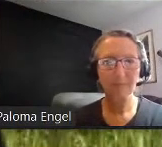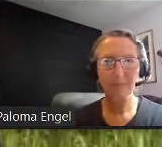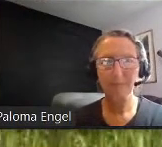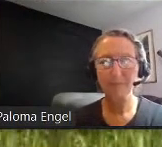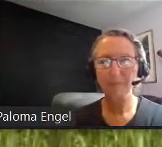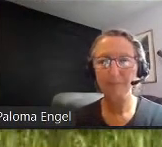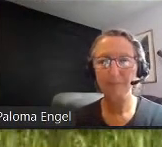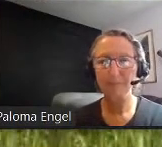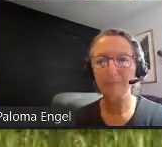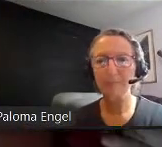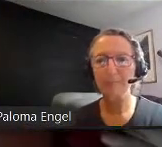Hello.